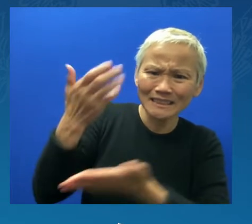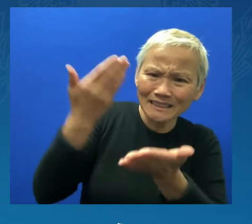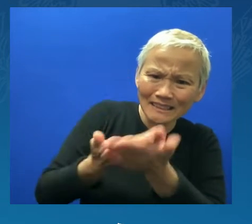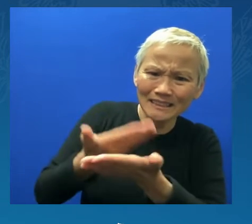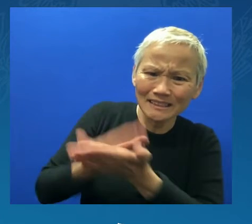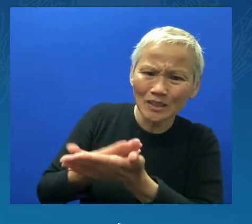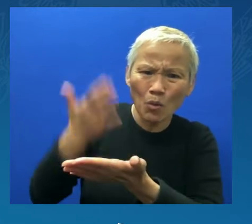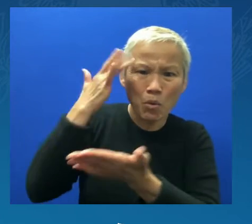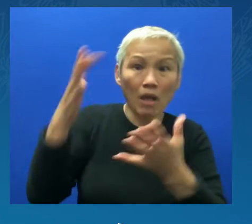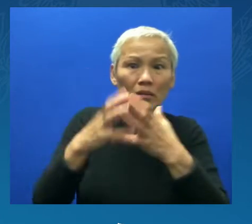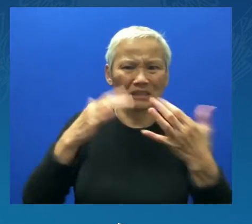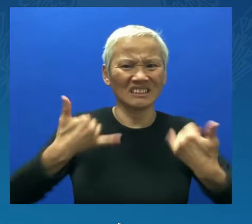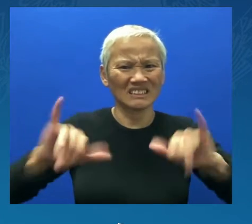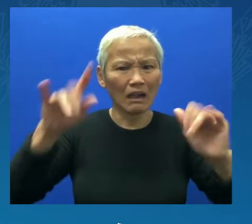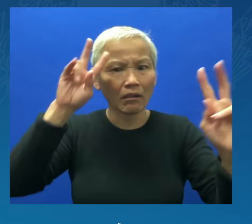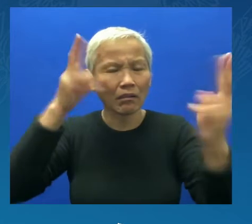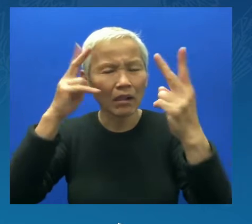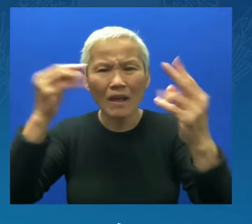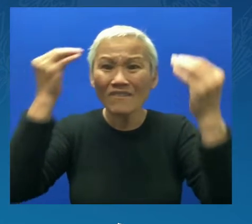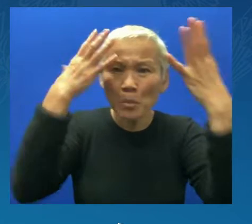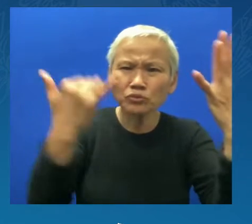And the other issue that is present here